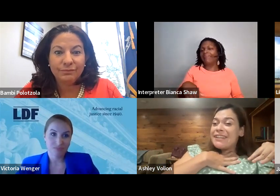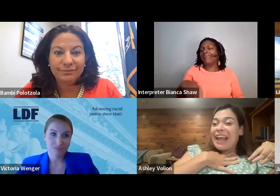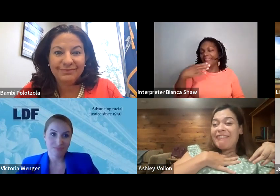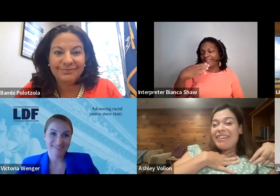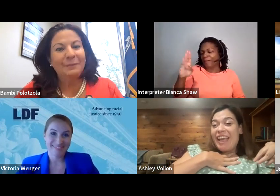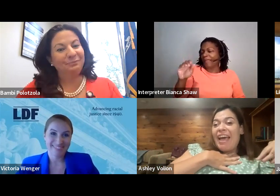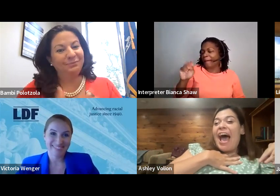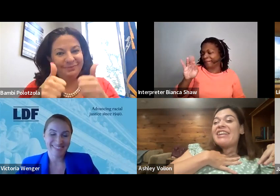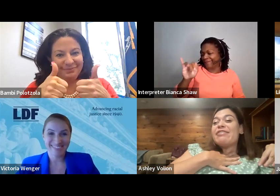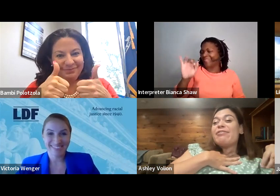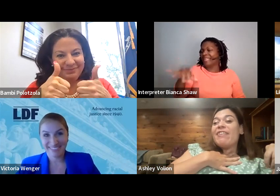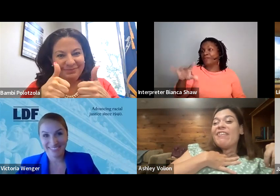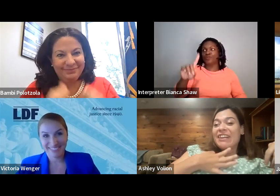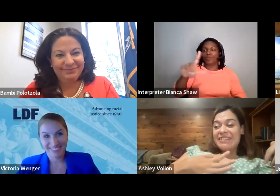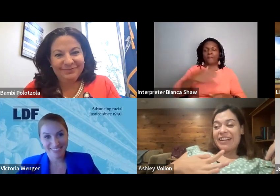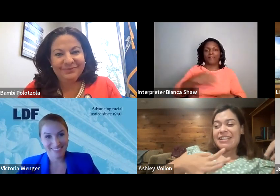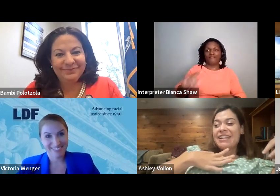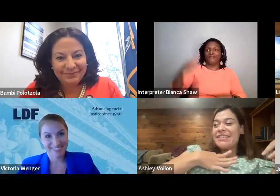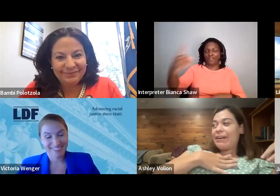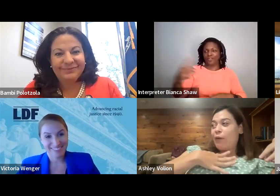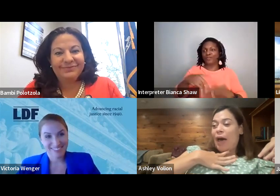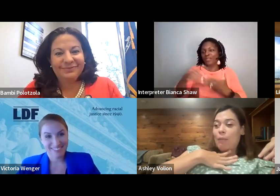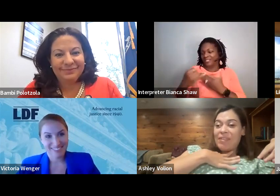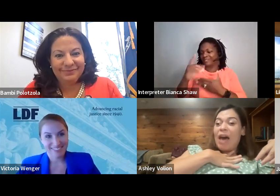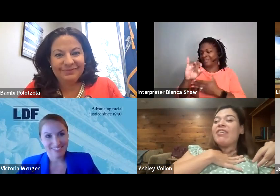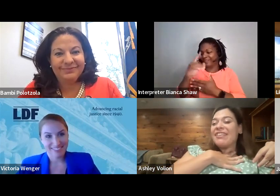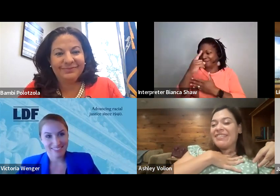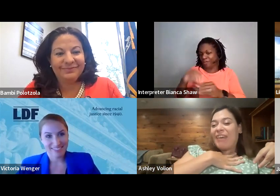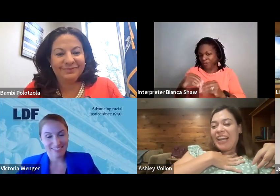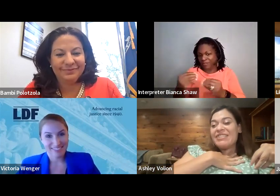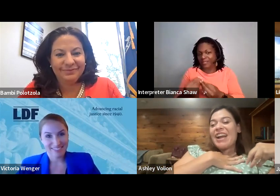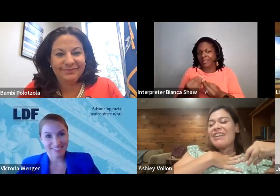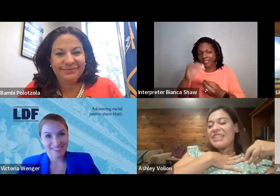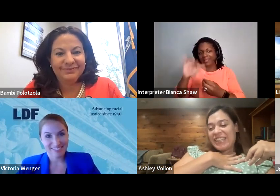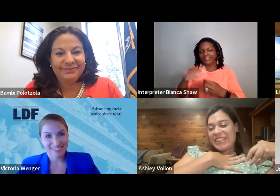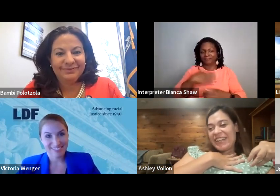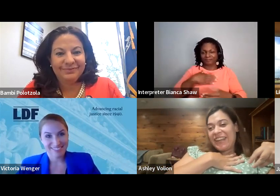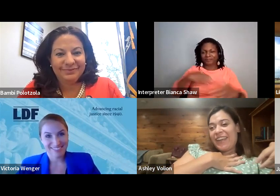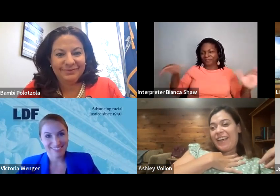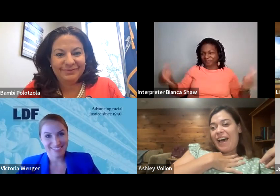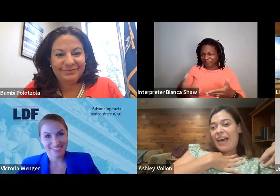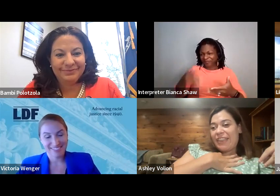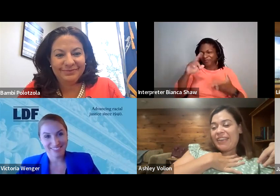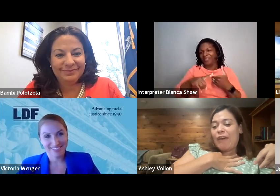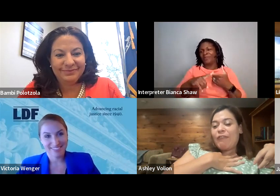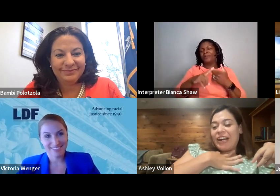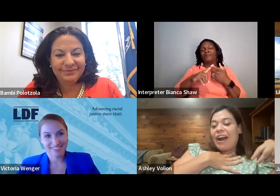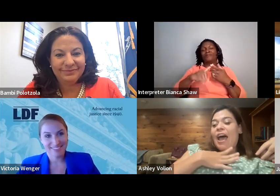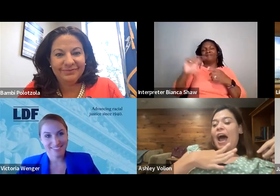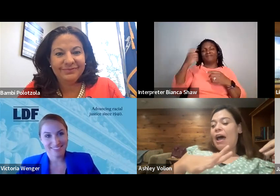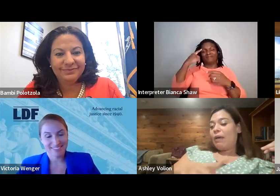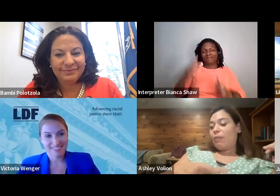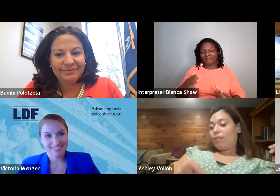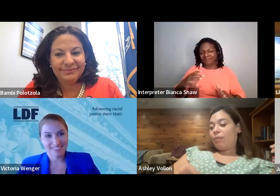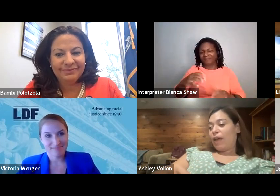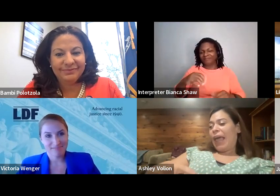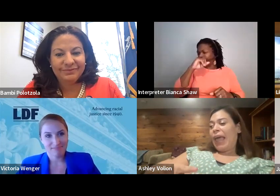So I I did for the organization. So that was my introduction to the Governor.